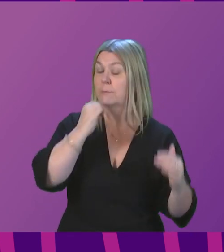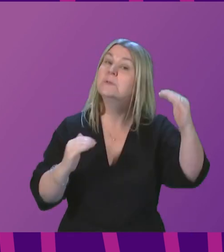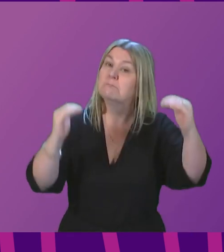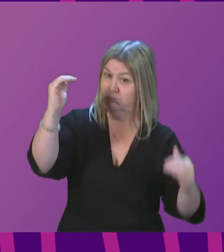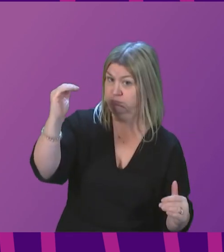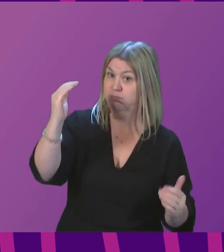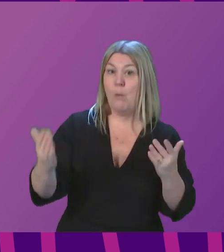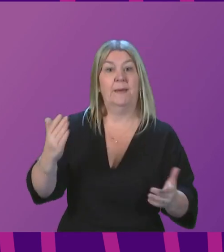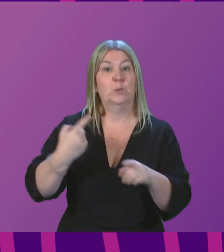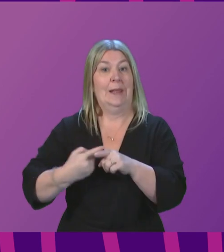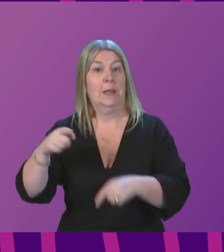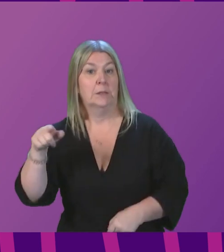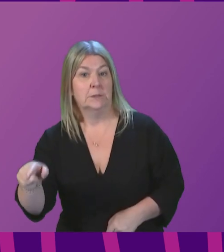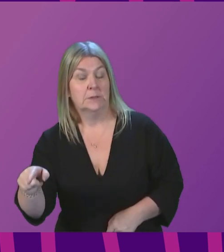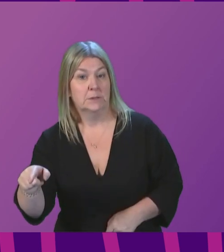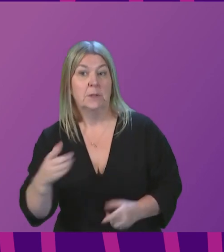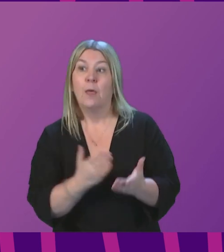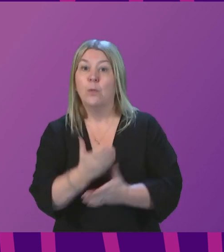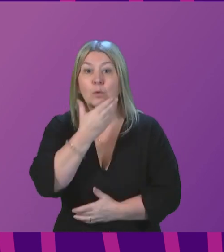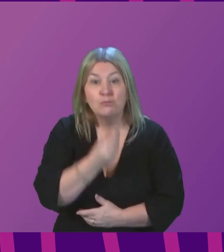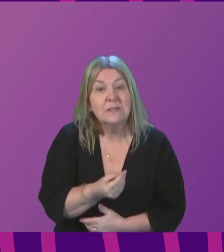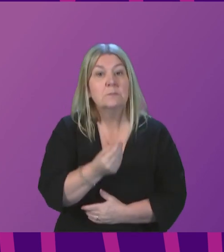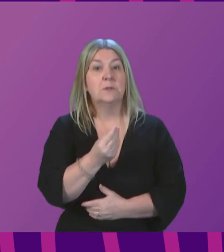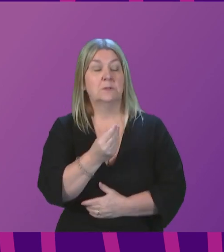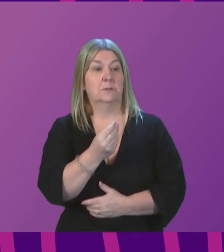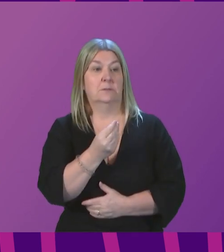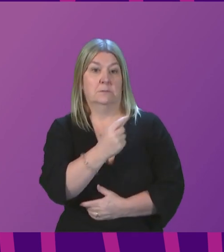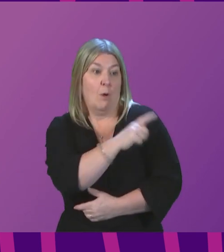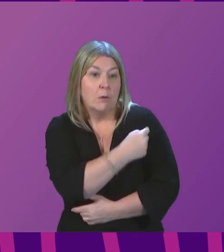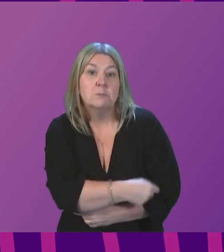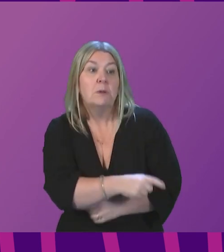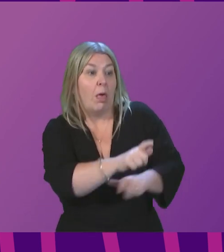Over the festive period, the number of people who were in hospital was proportionately lower.